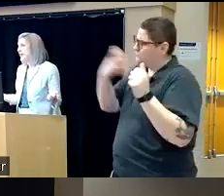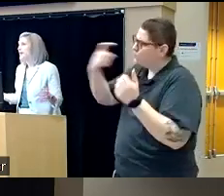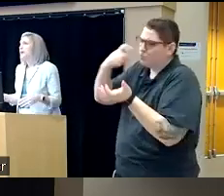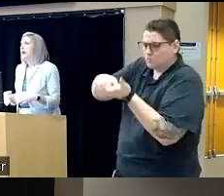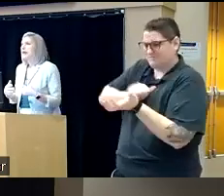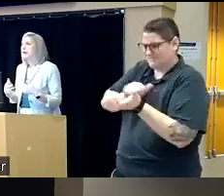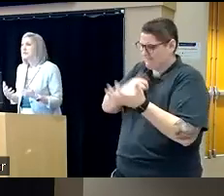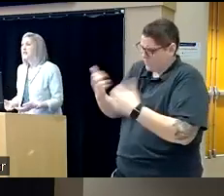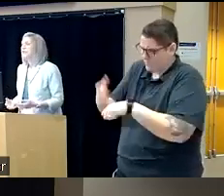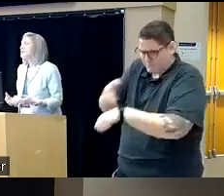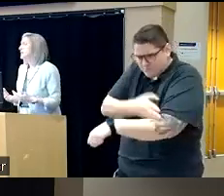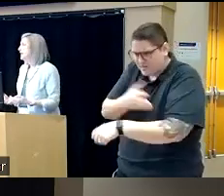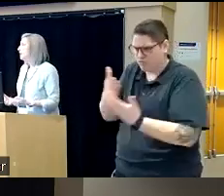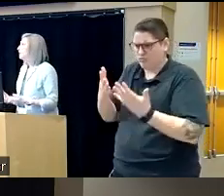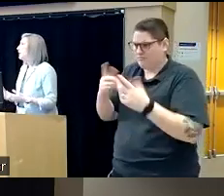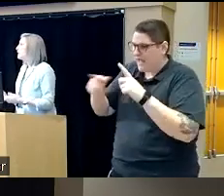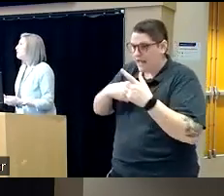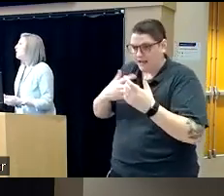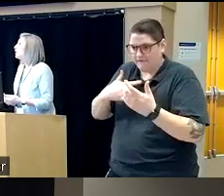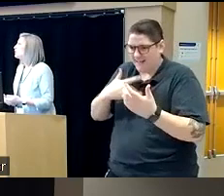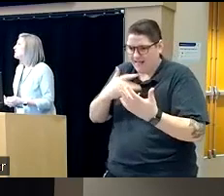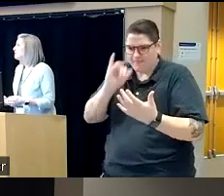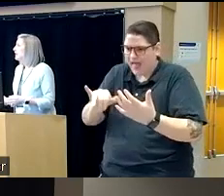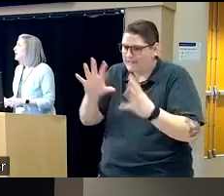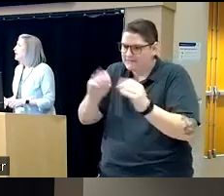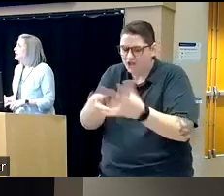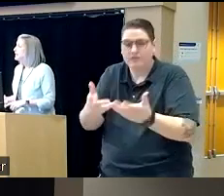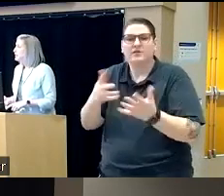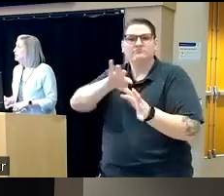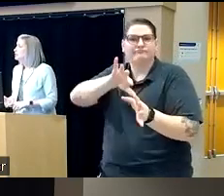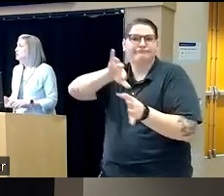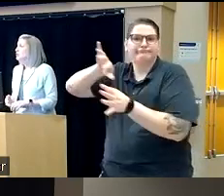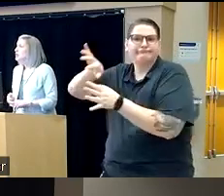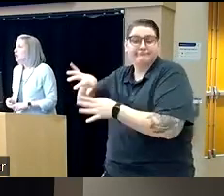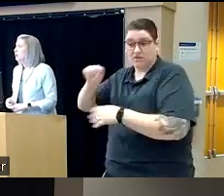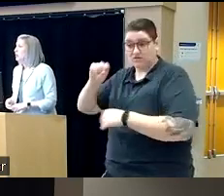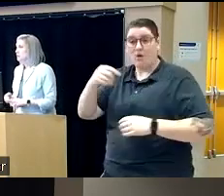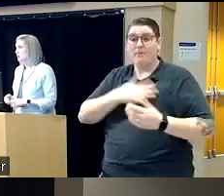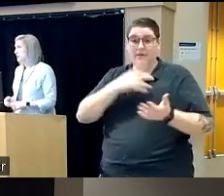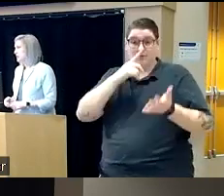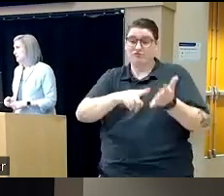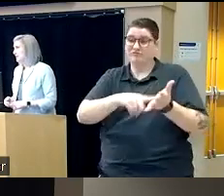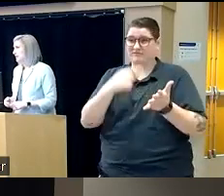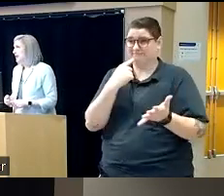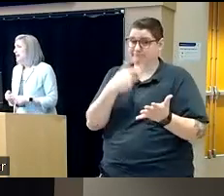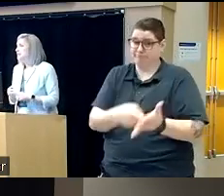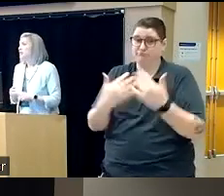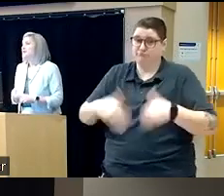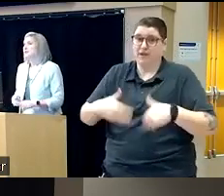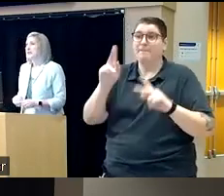state I continuously hear that people are receiving little to no supervision so this